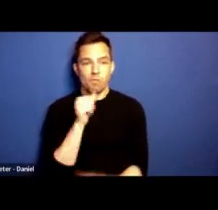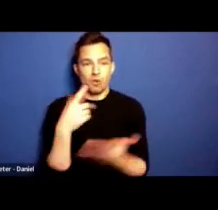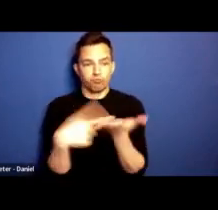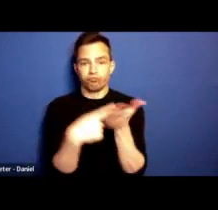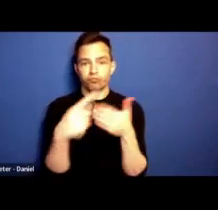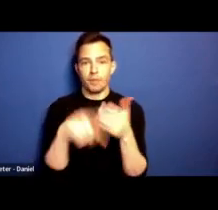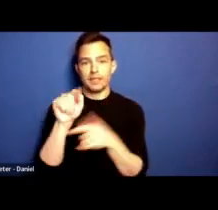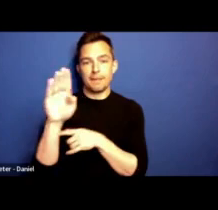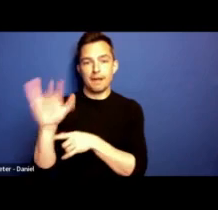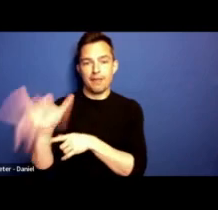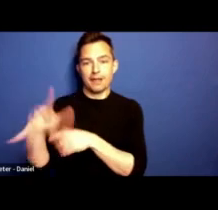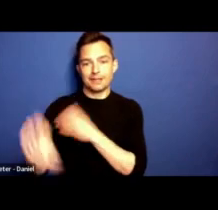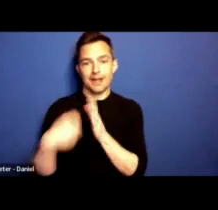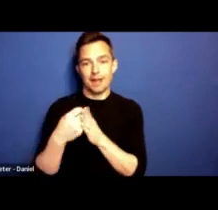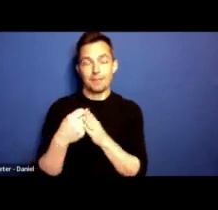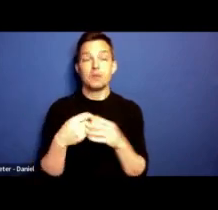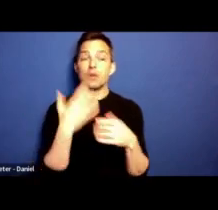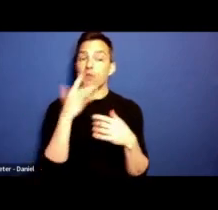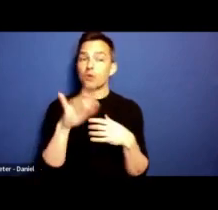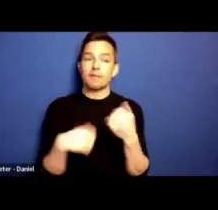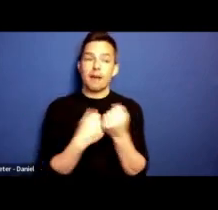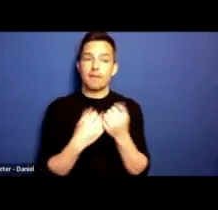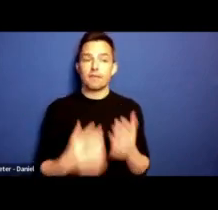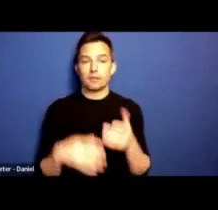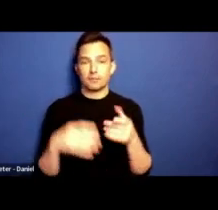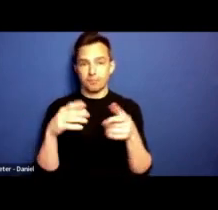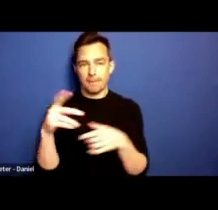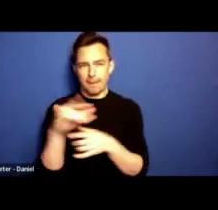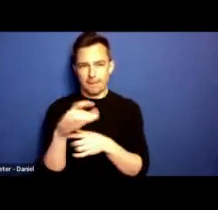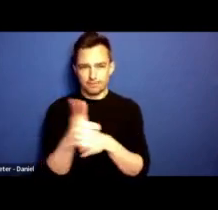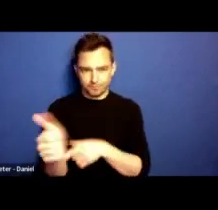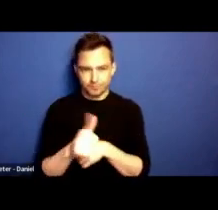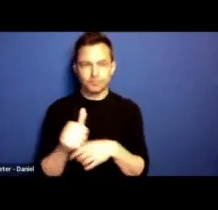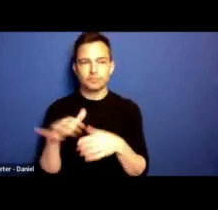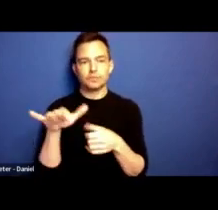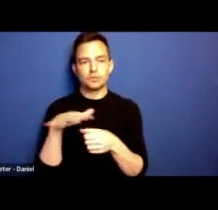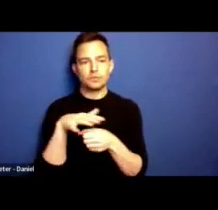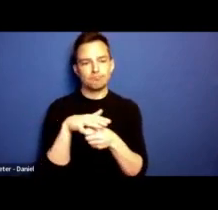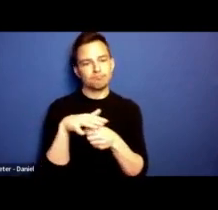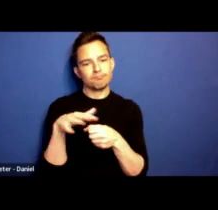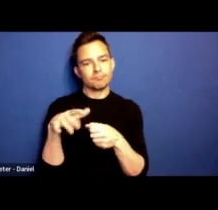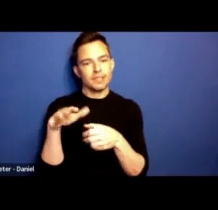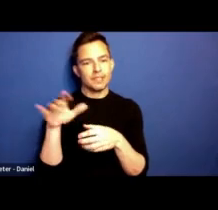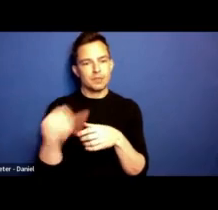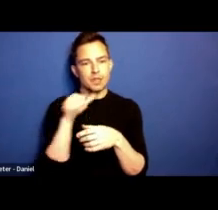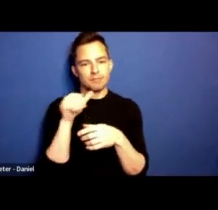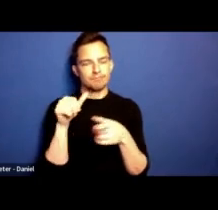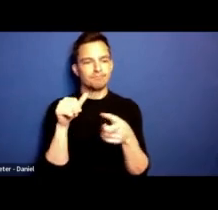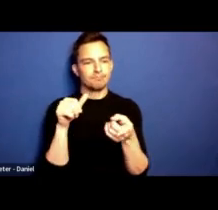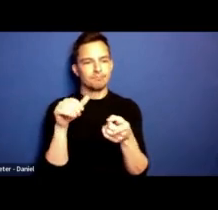Fortunately, as an advocate for public transportation, I met the director of a local mental health organization. He asked me what type of rehabilitation I